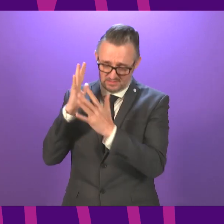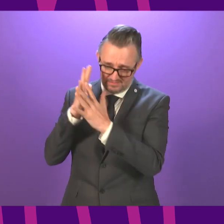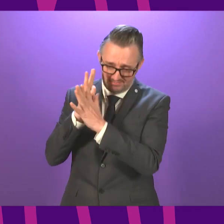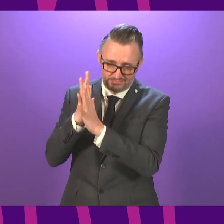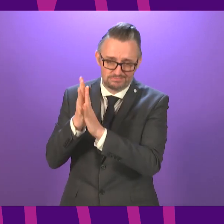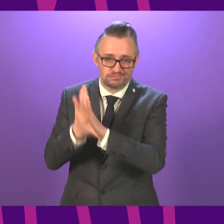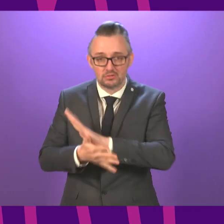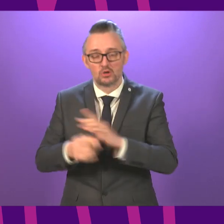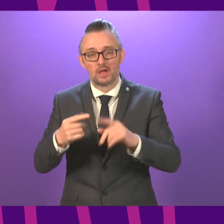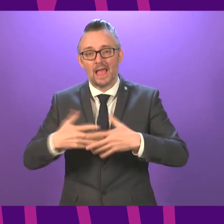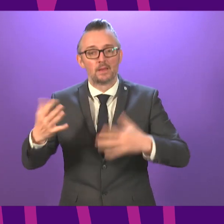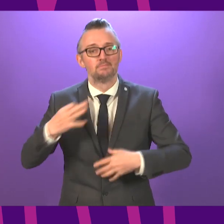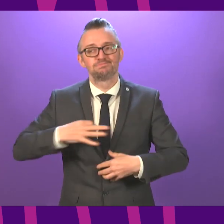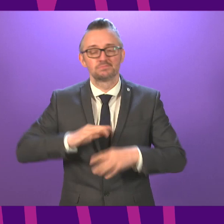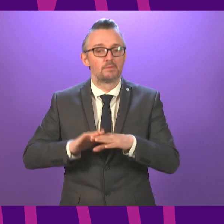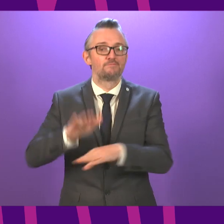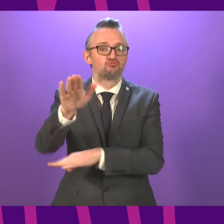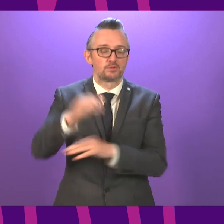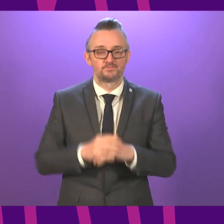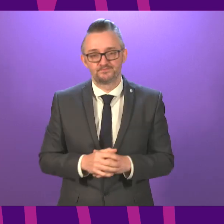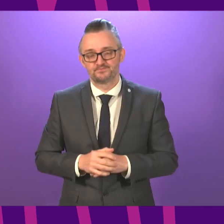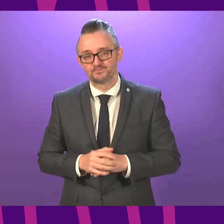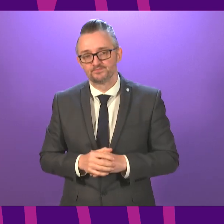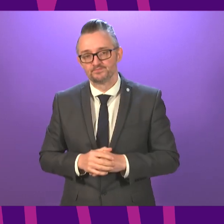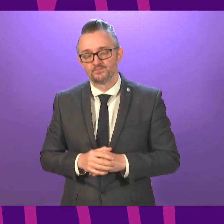Of course, to add insult to injury, the irresponsible refusal by the UK Government